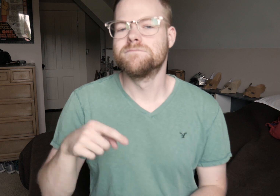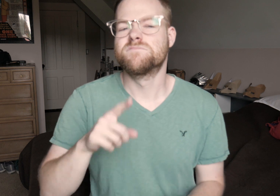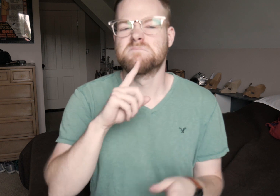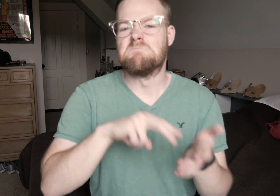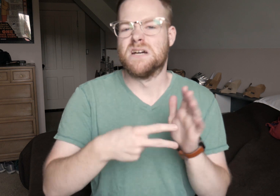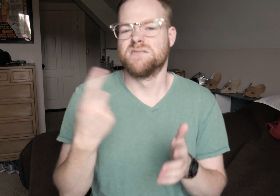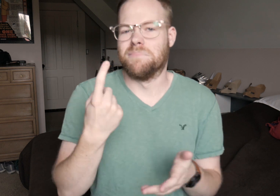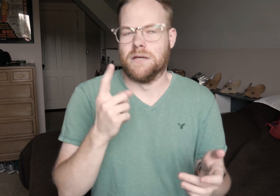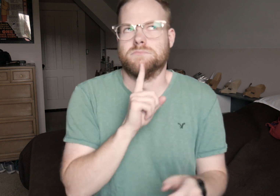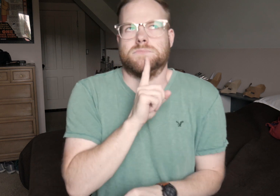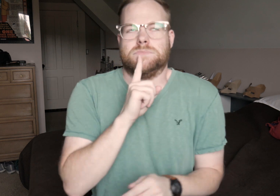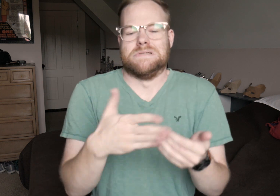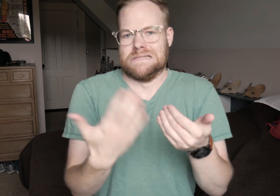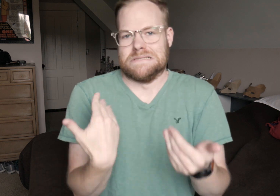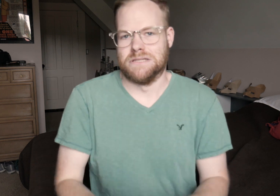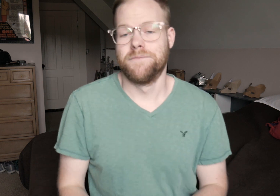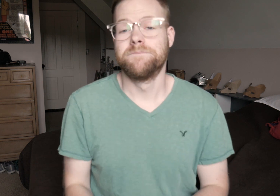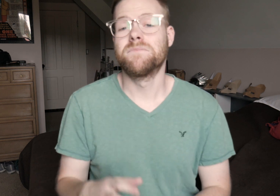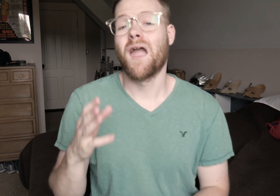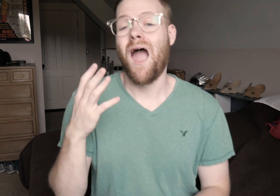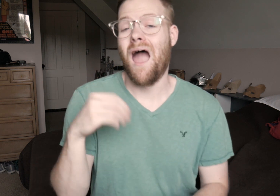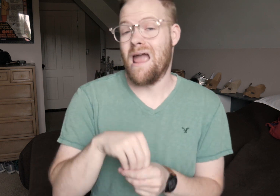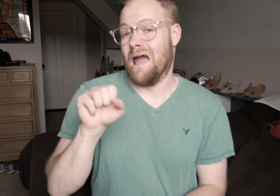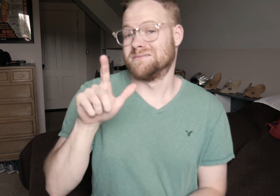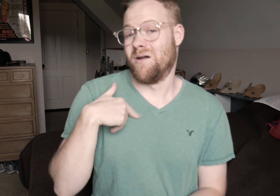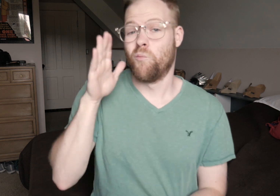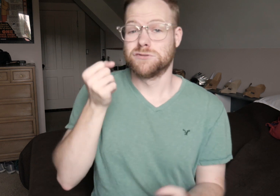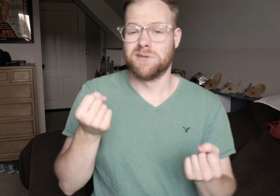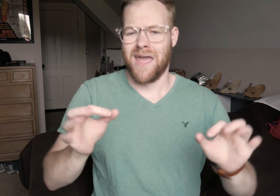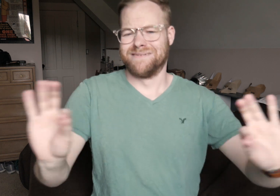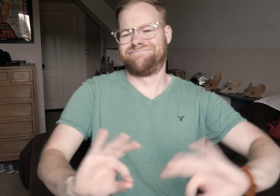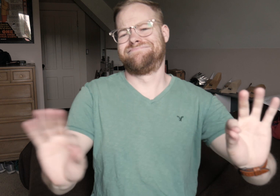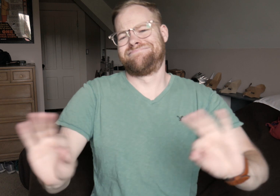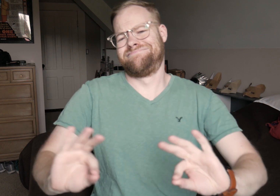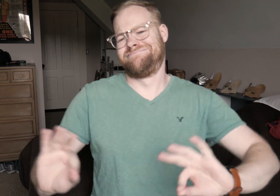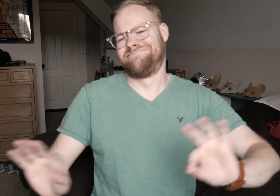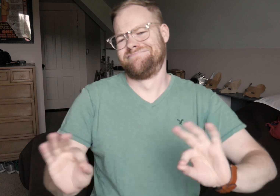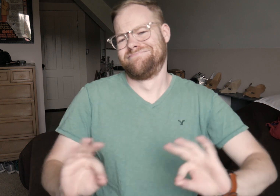This just means something reallyyyy easy. In ASL, I would sign this, [nothing].